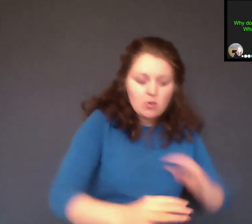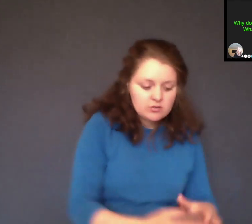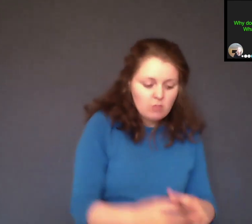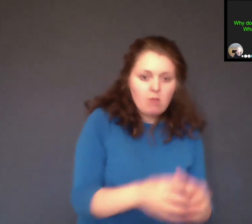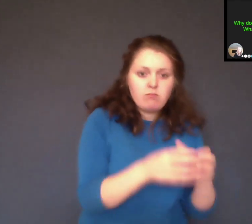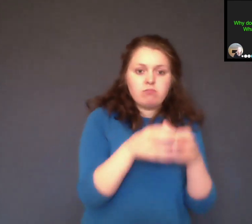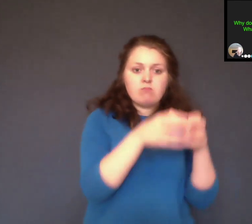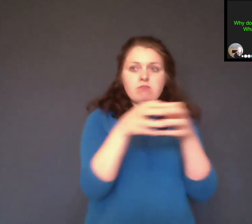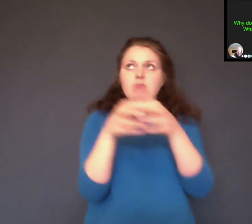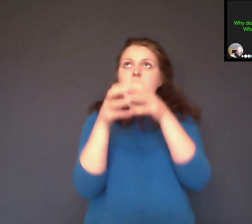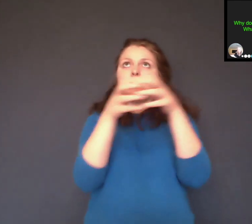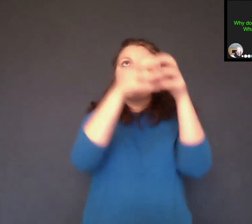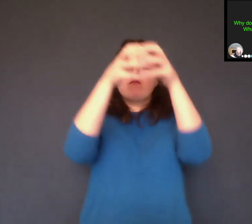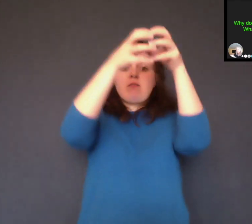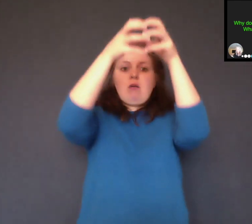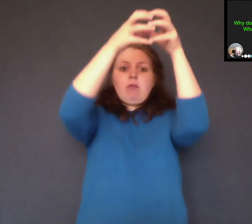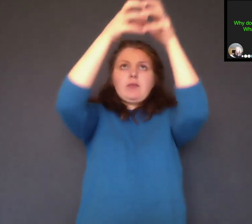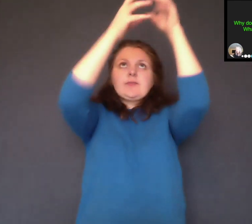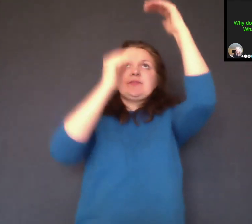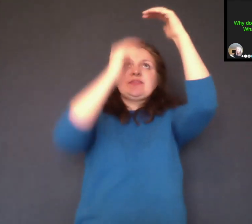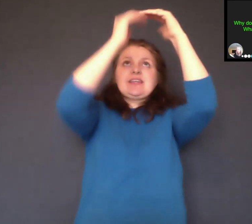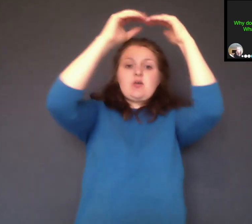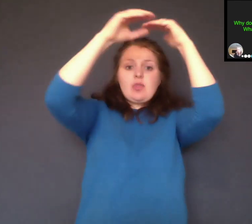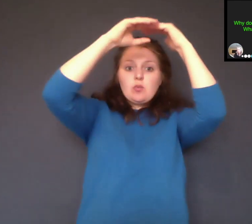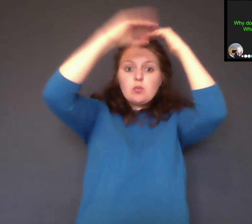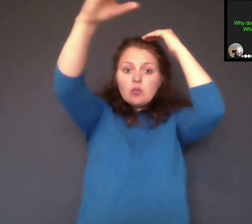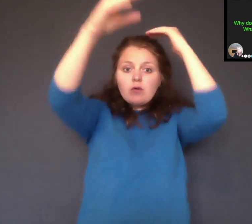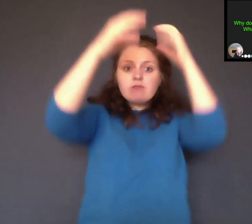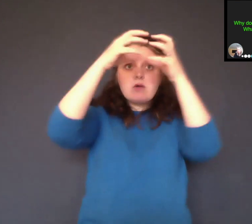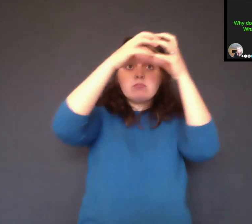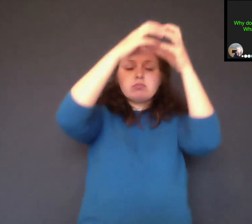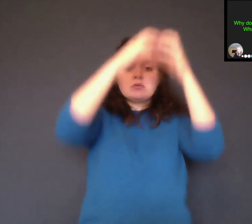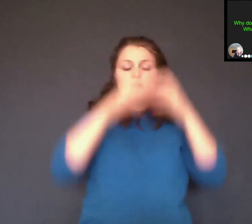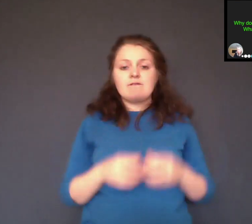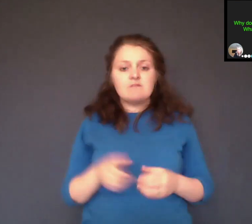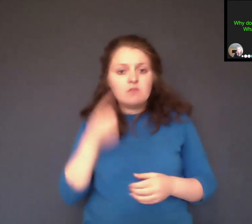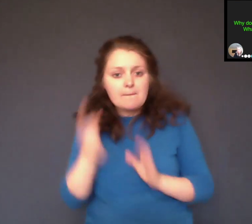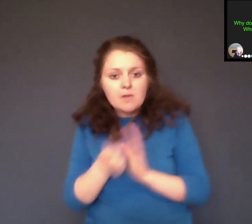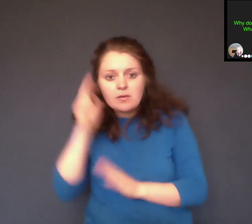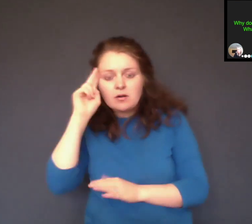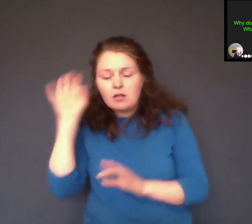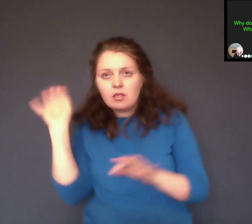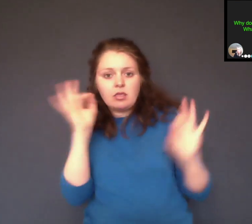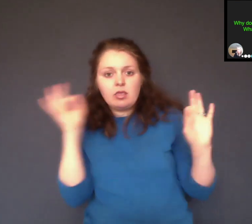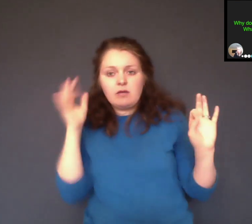momentarily forgetting his jeopardy harvey watched it as it ascended joined by another